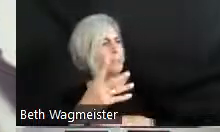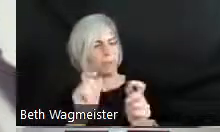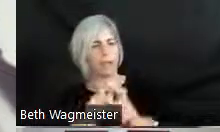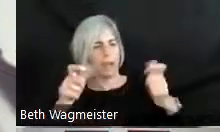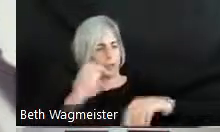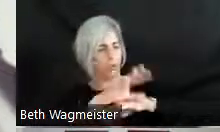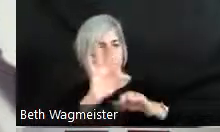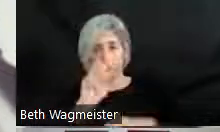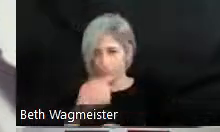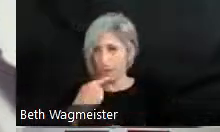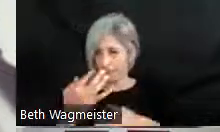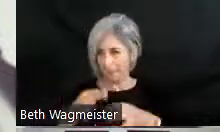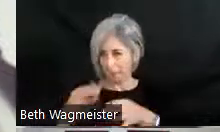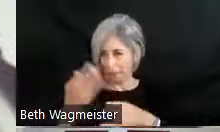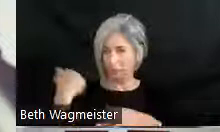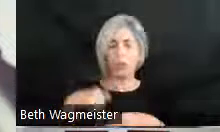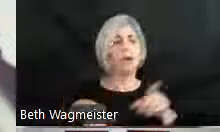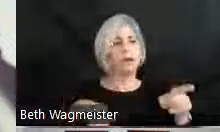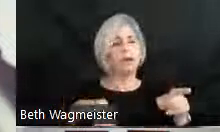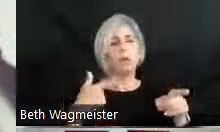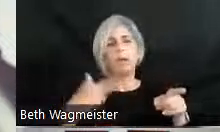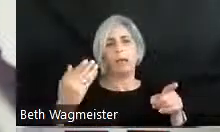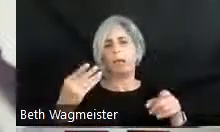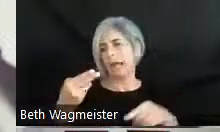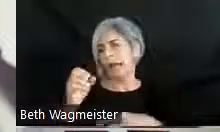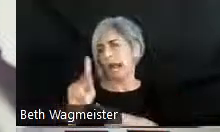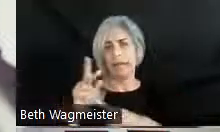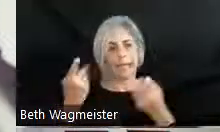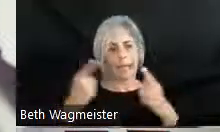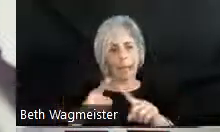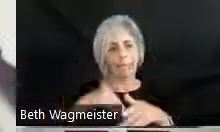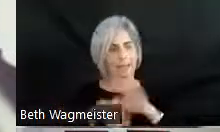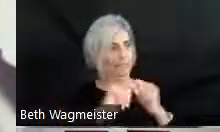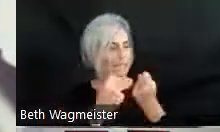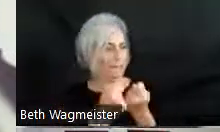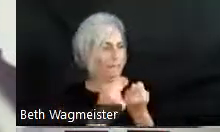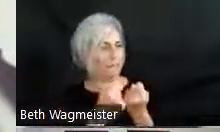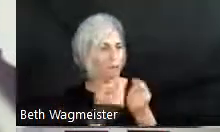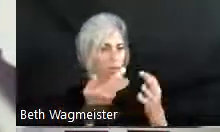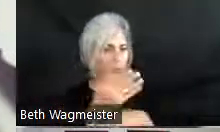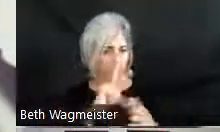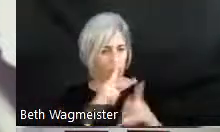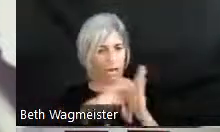We had a hack happen inside the team through one of the projects that we brought in. Nothing